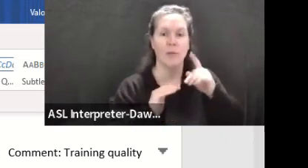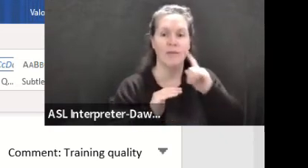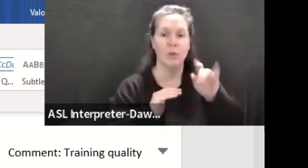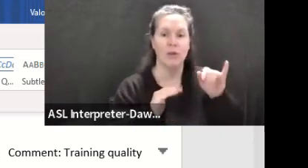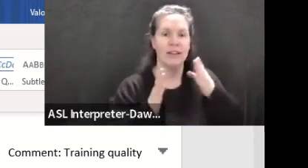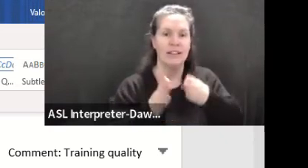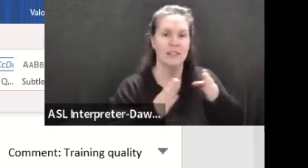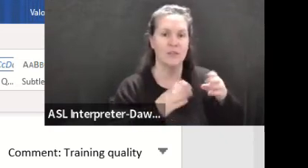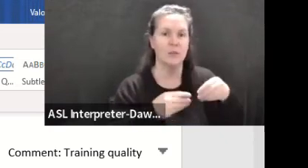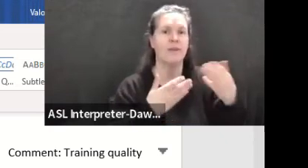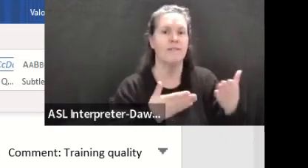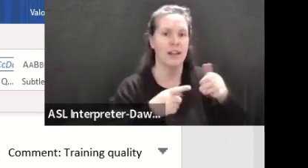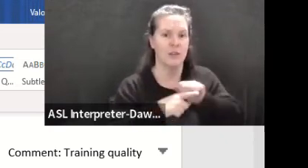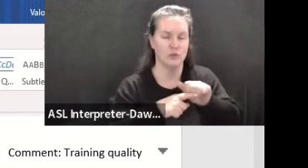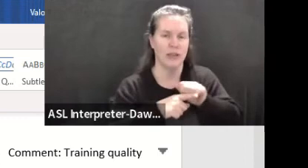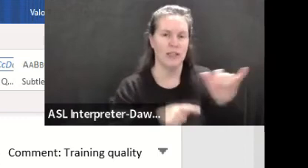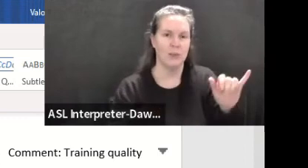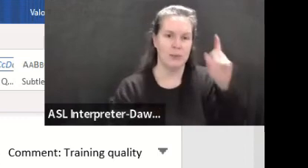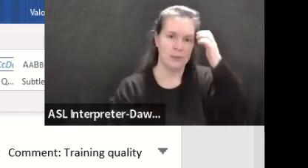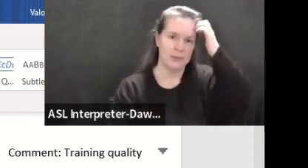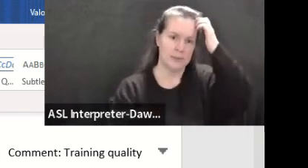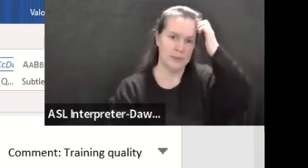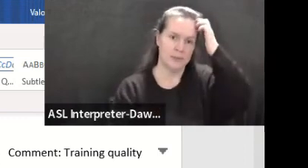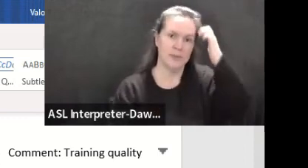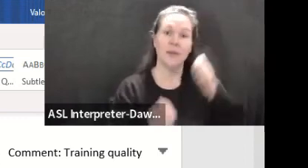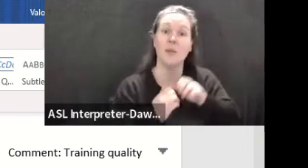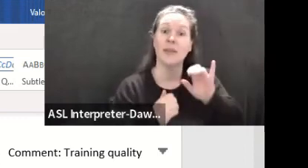providing the training as well? And so with that, I'll kind of stop.